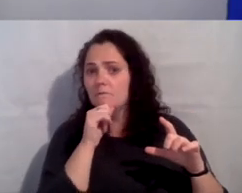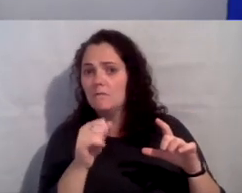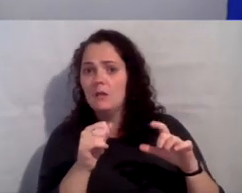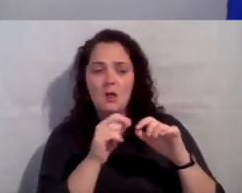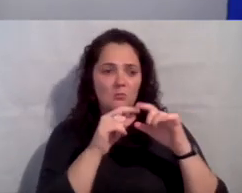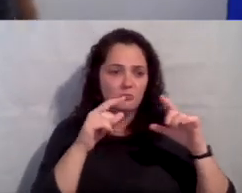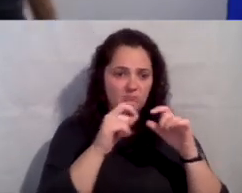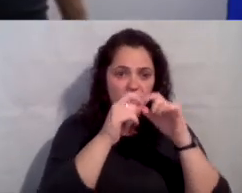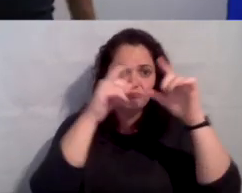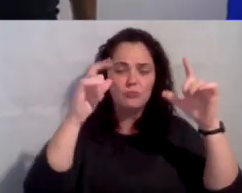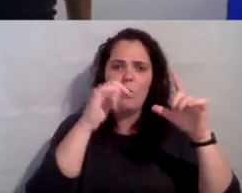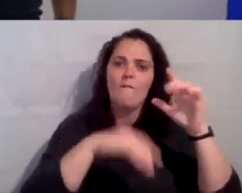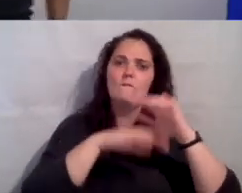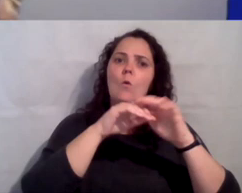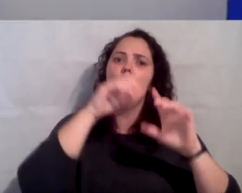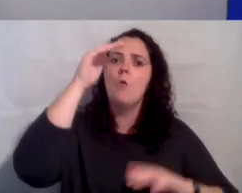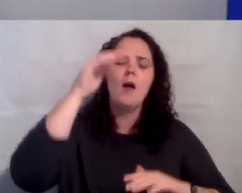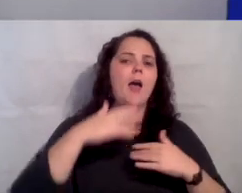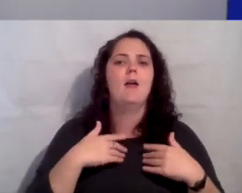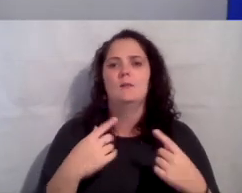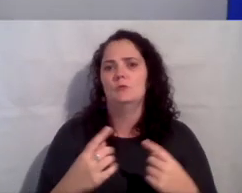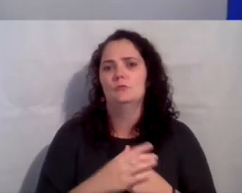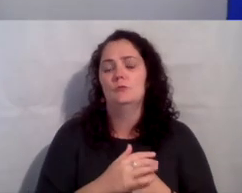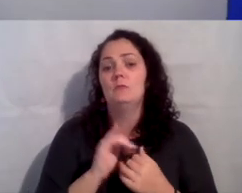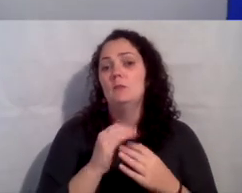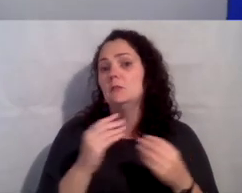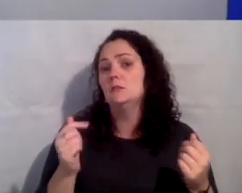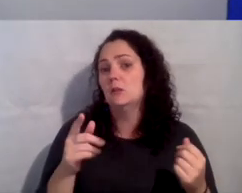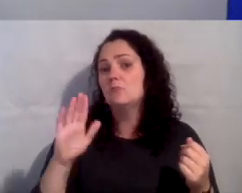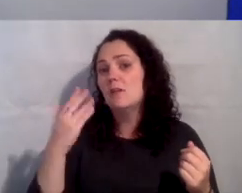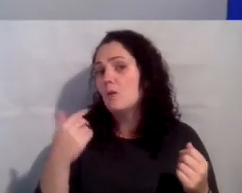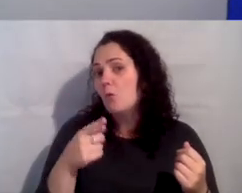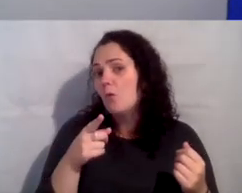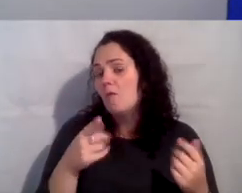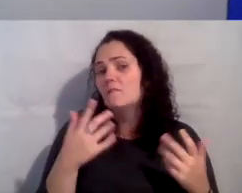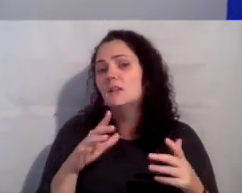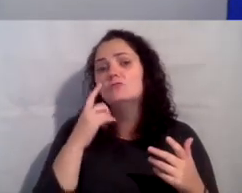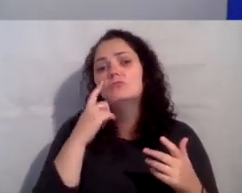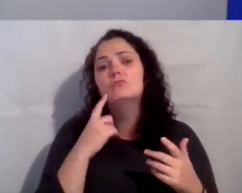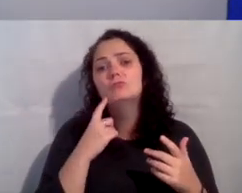that's going to be up to you. There's a trick that's sometimes used that some of you might have used before yourselves